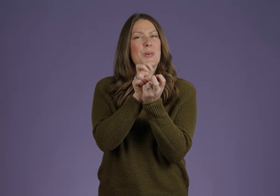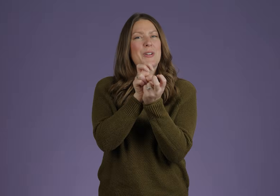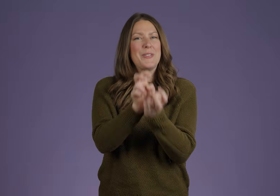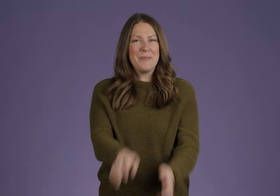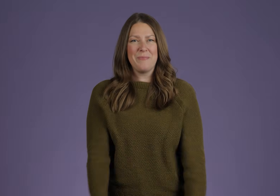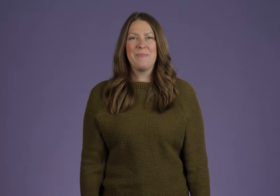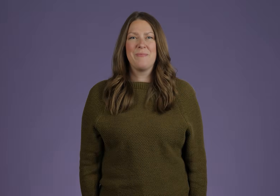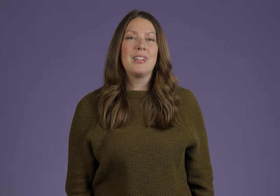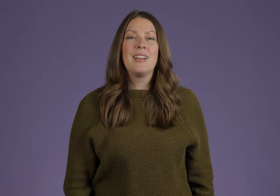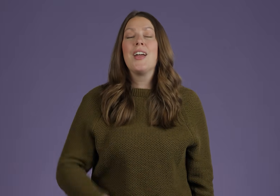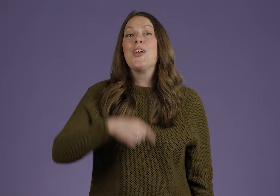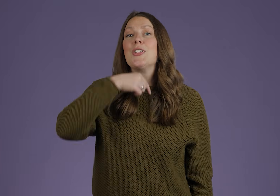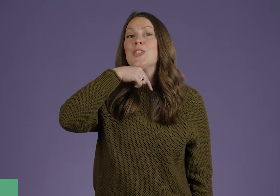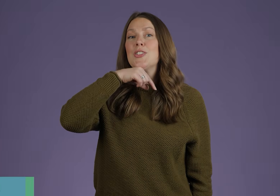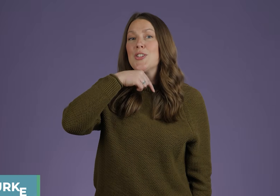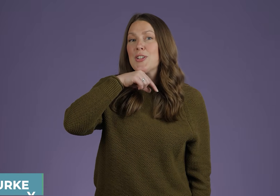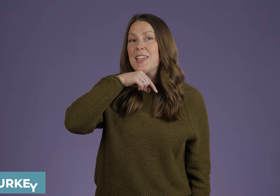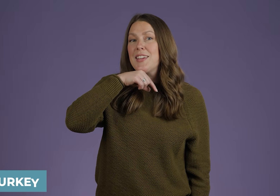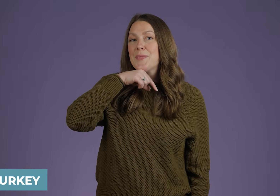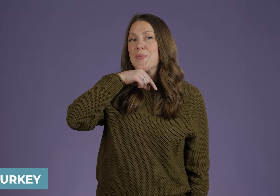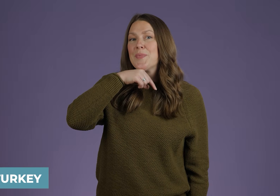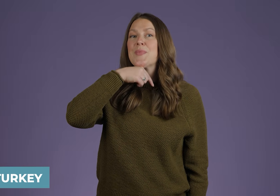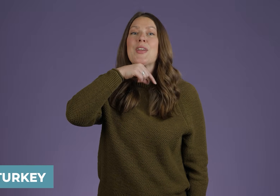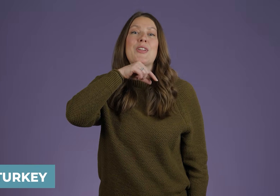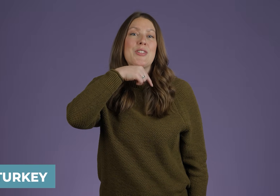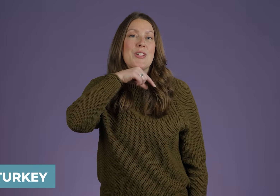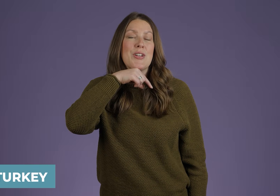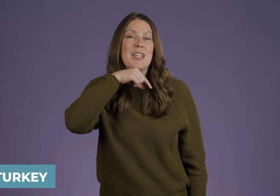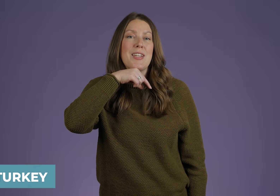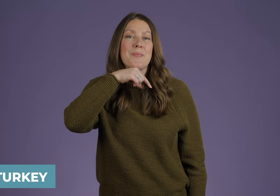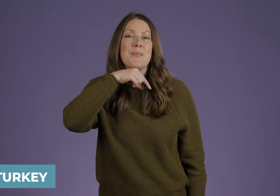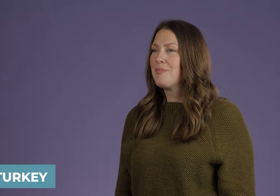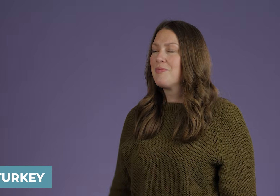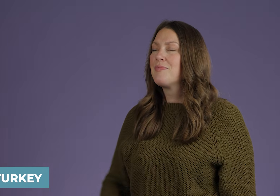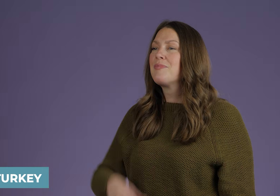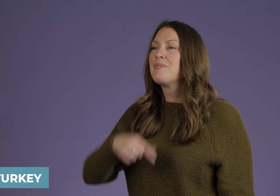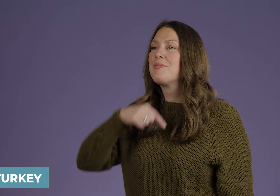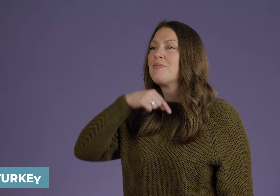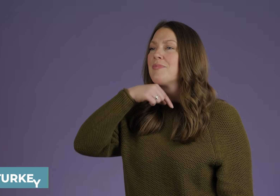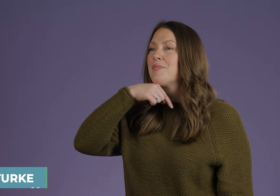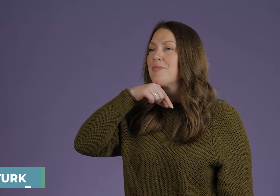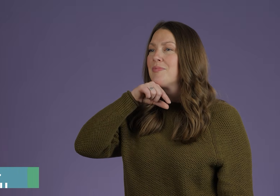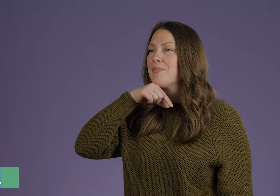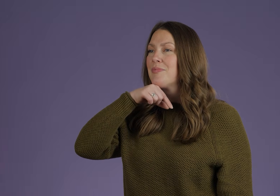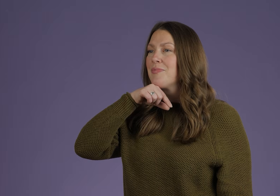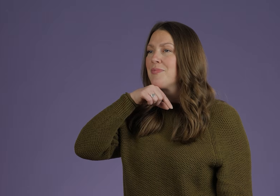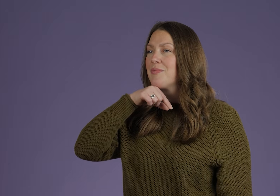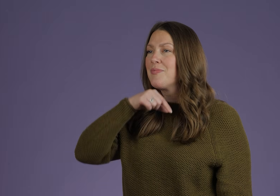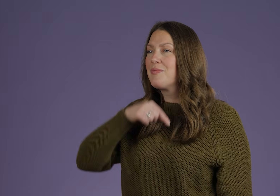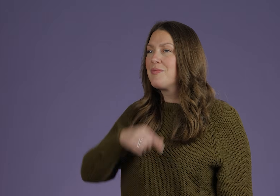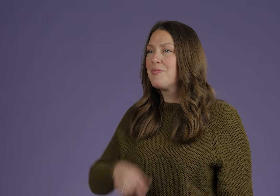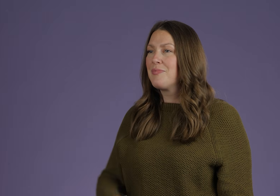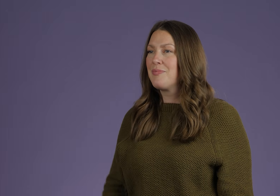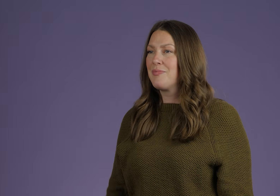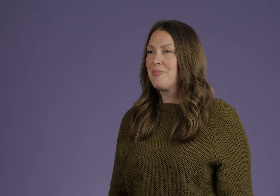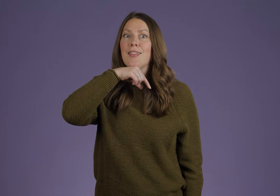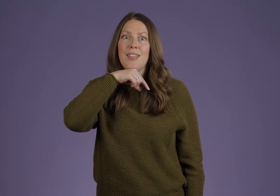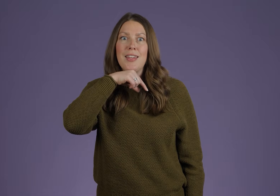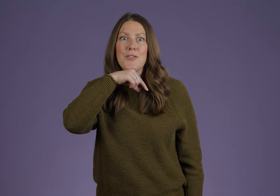Squirrel. Turkey. Turkey. You have a Q shaking